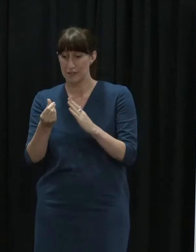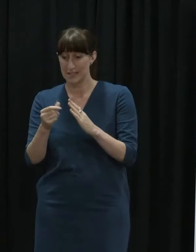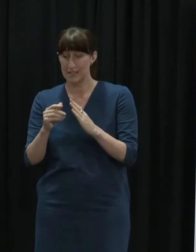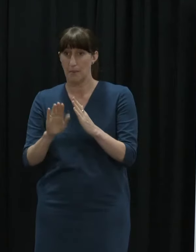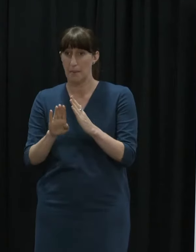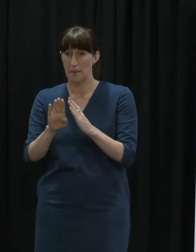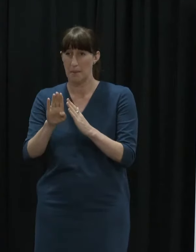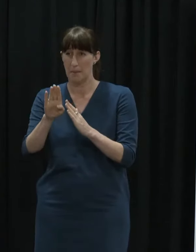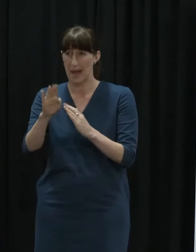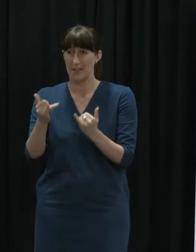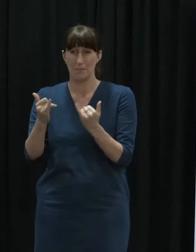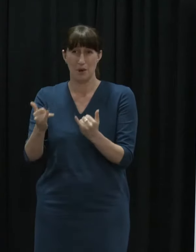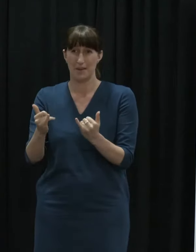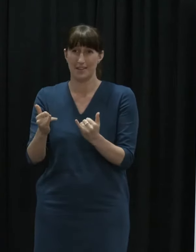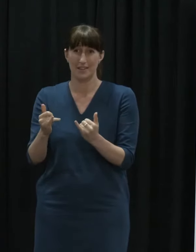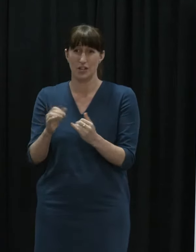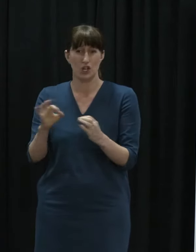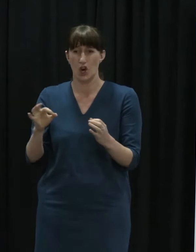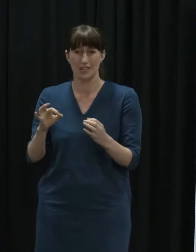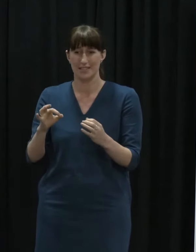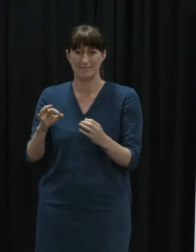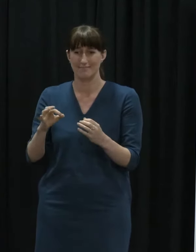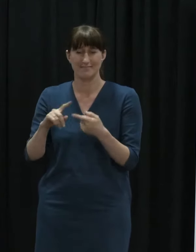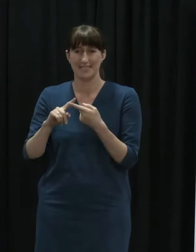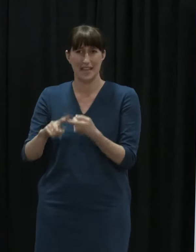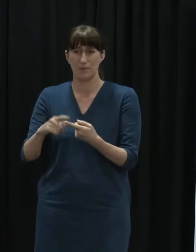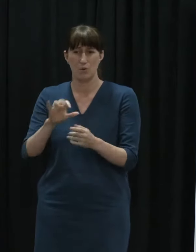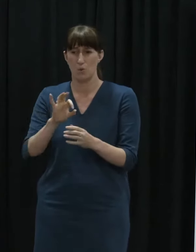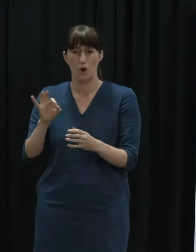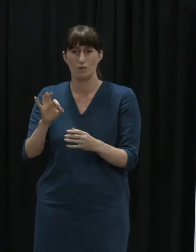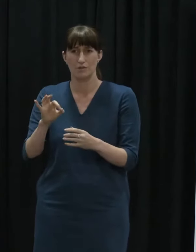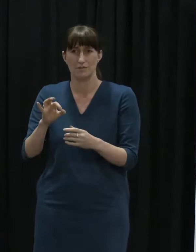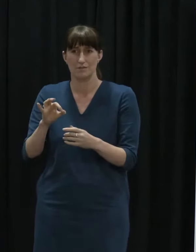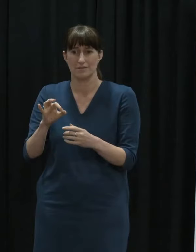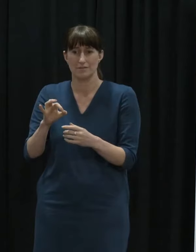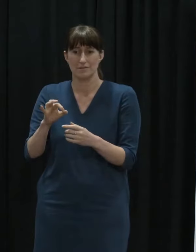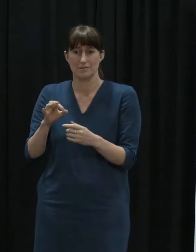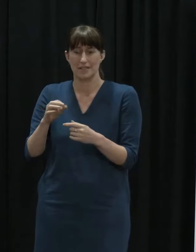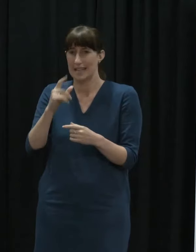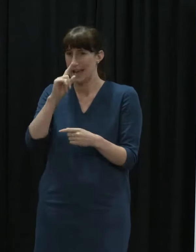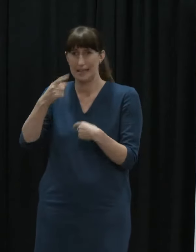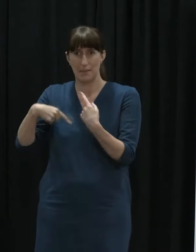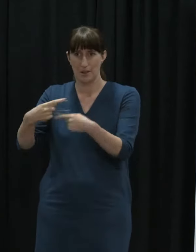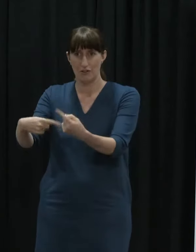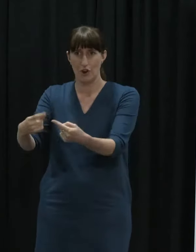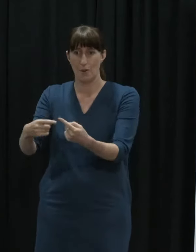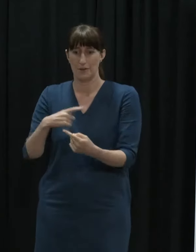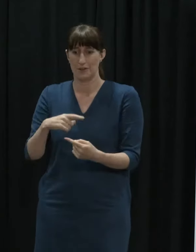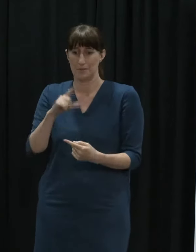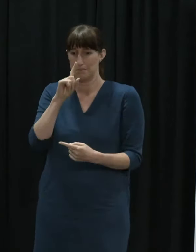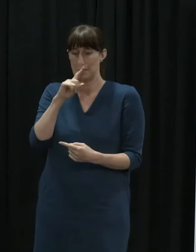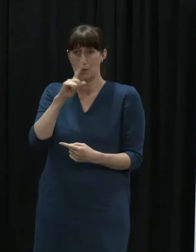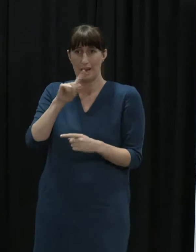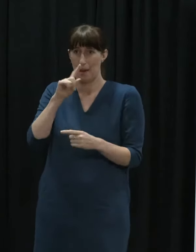market. With house prices increasing the way we have, that is unsustainable and it is locking